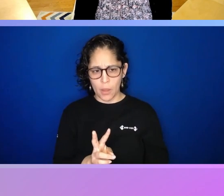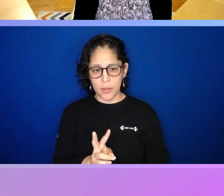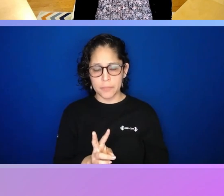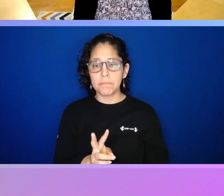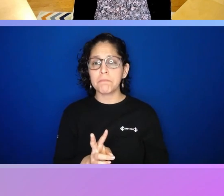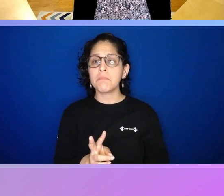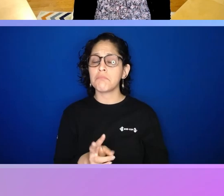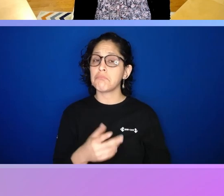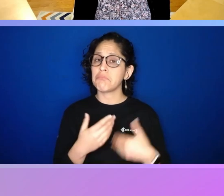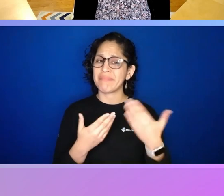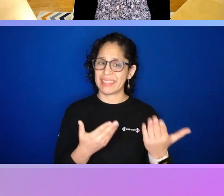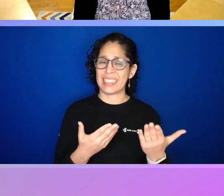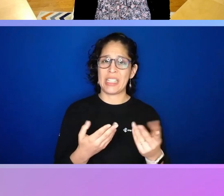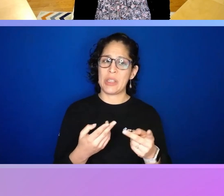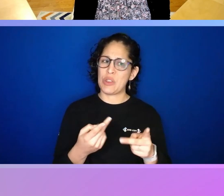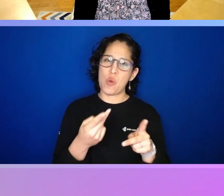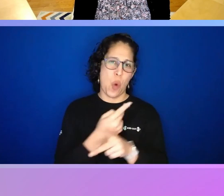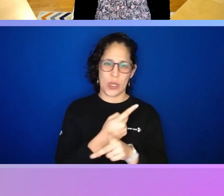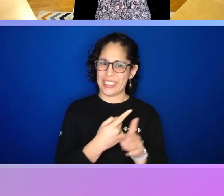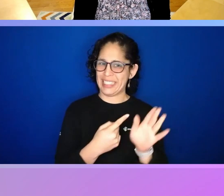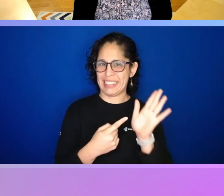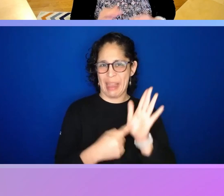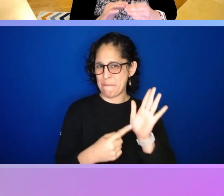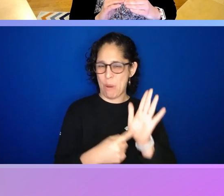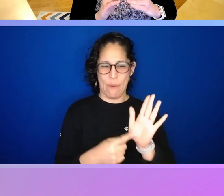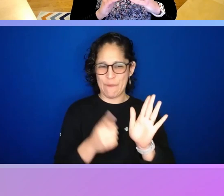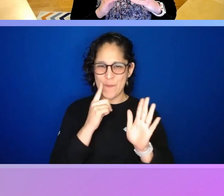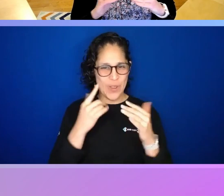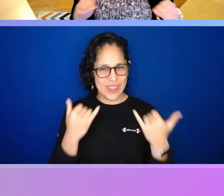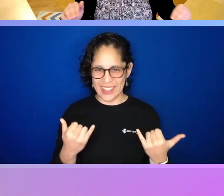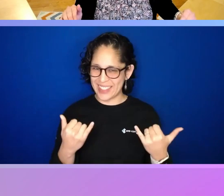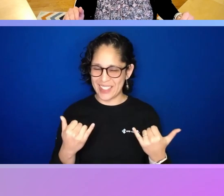missing alternative text is something completely different. It's